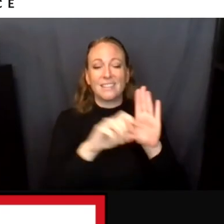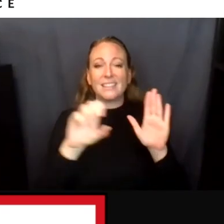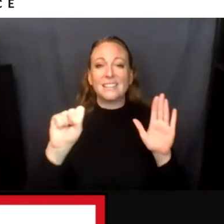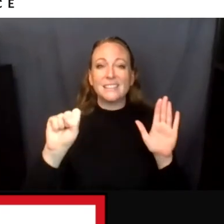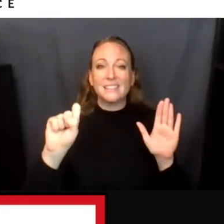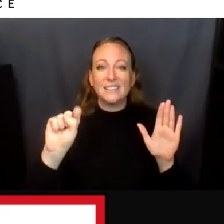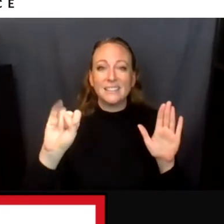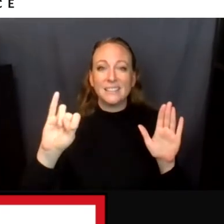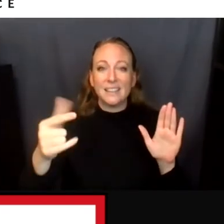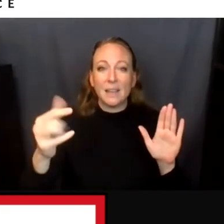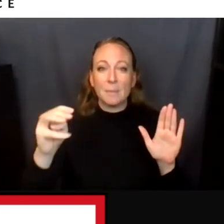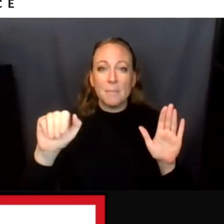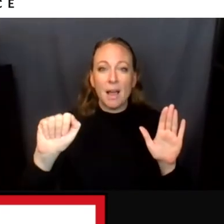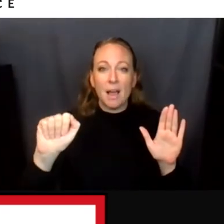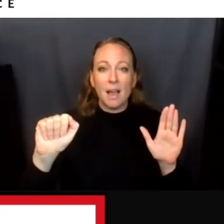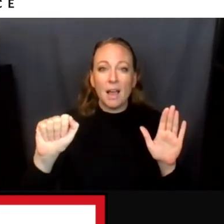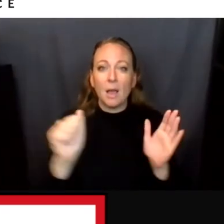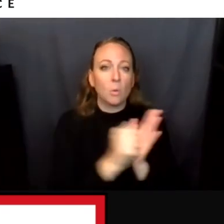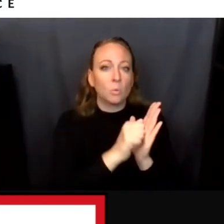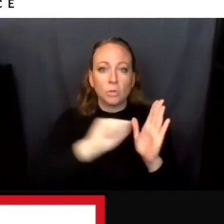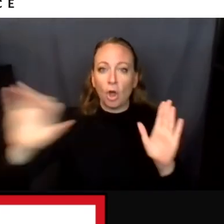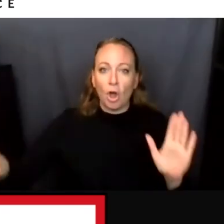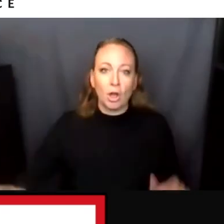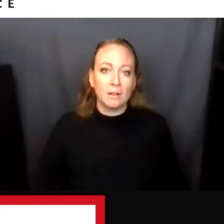And it's hurt so many people.